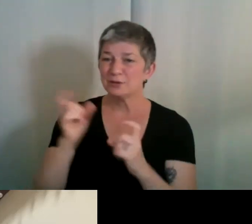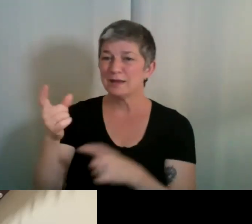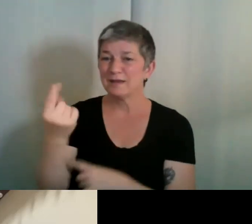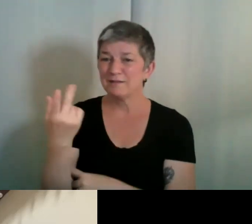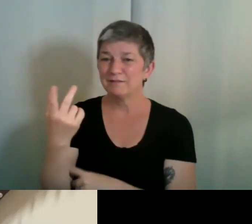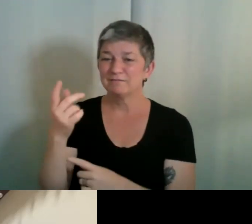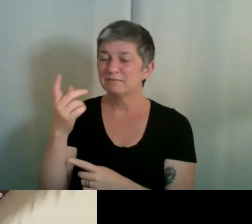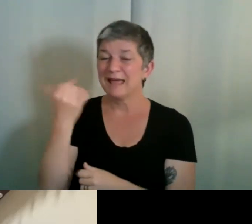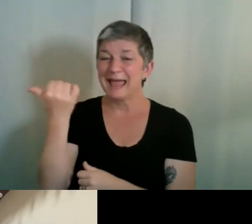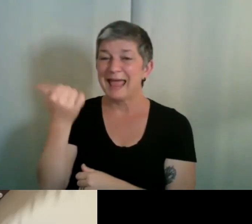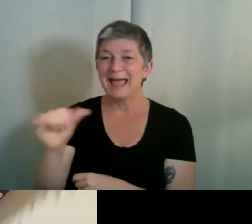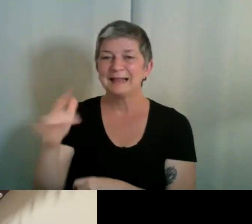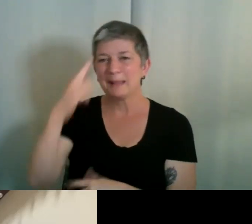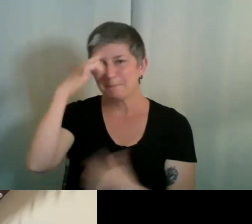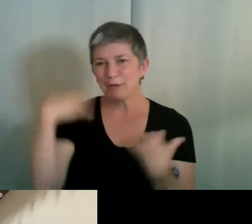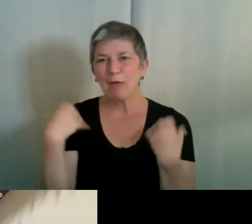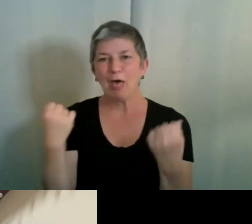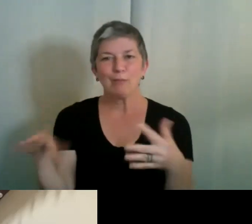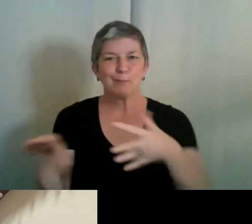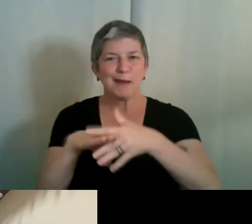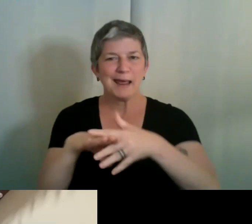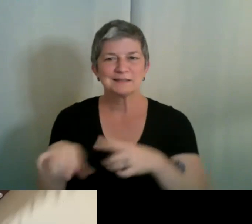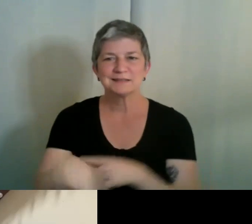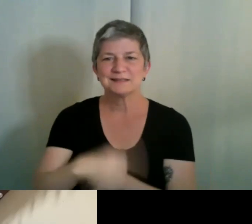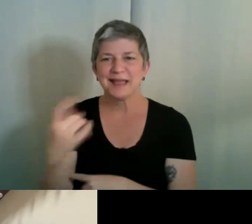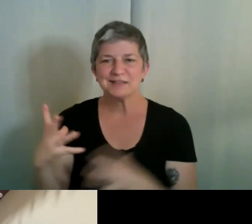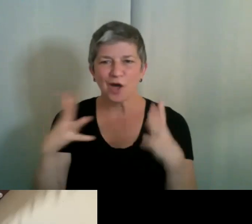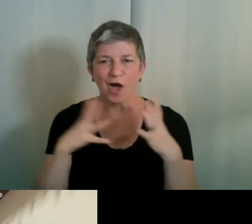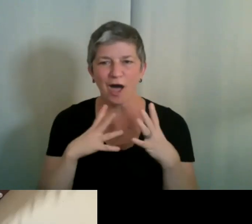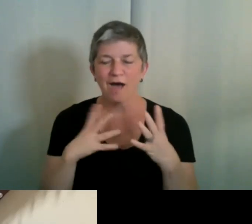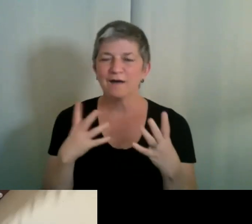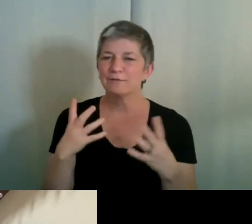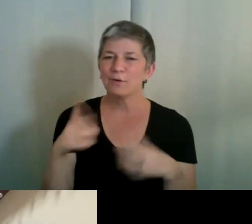off mental health breaks days to go see therapists, you know,